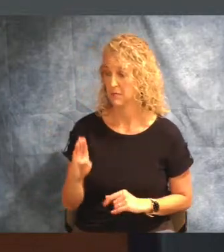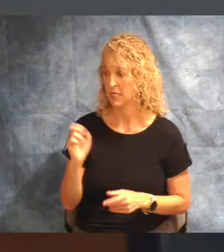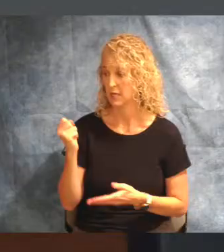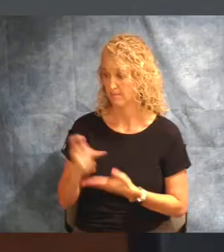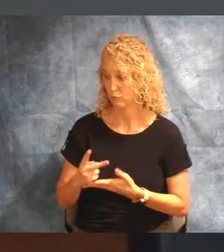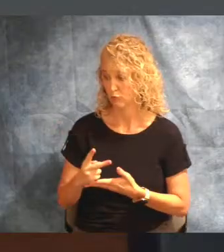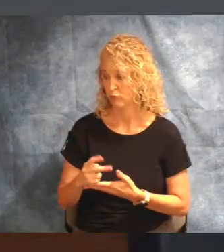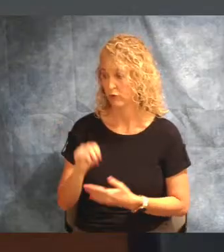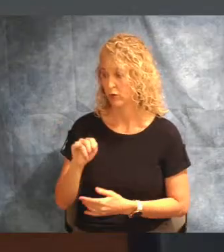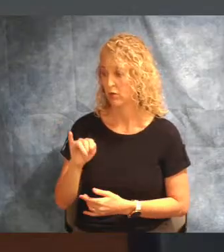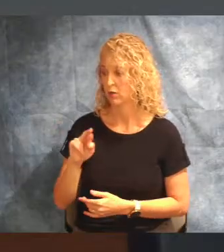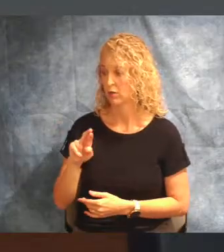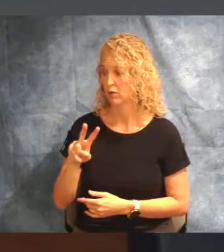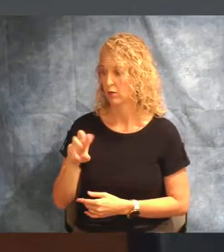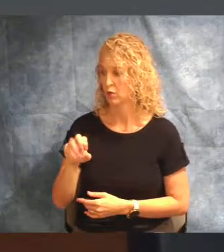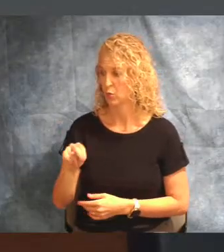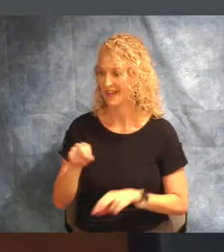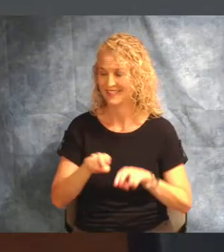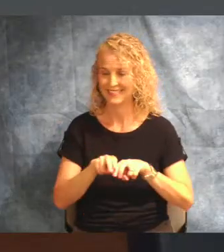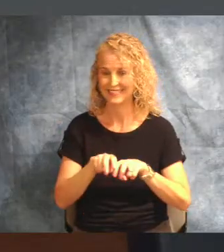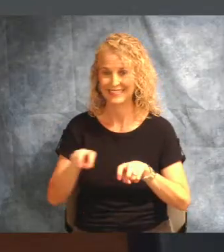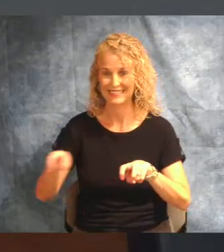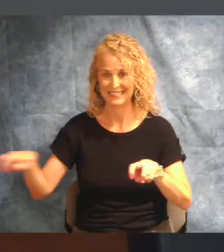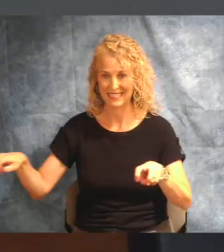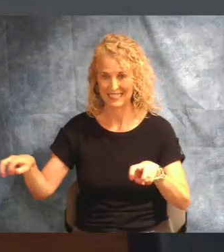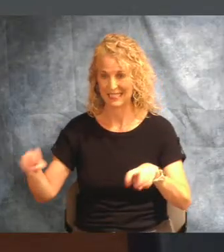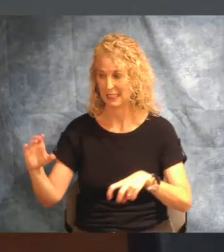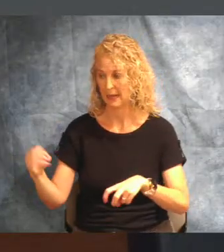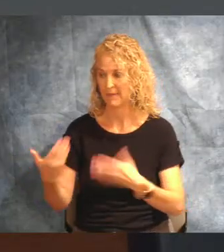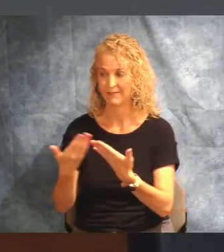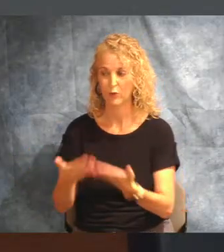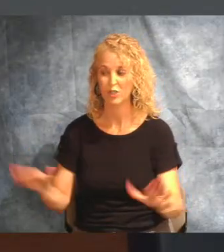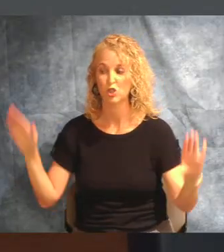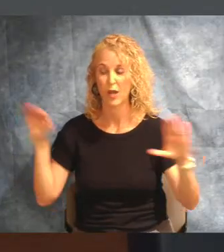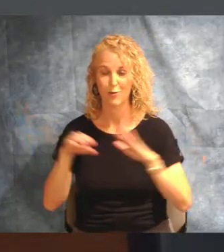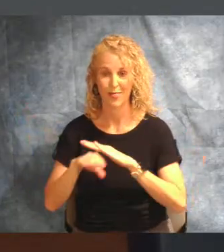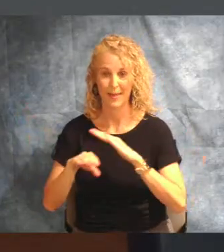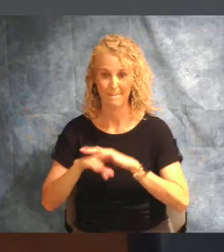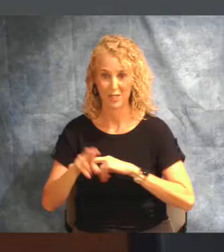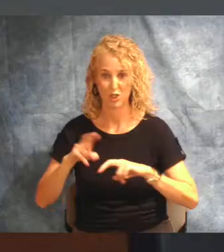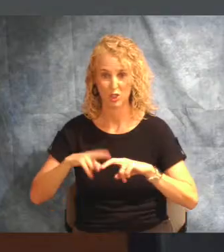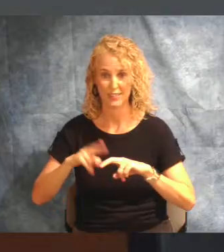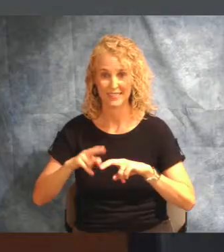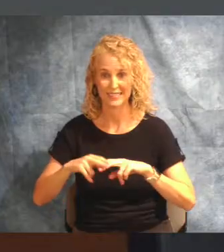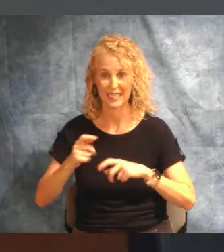agreement with Irwin Seating. this is for general admission seating replacement at Paycor Stadium at